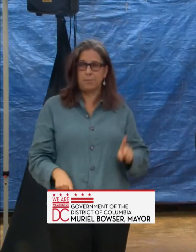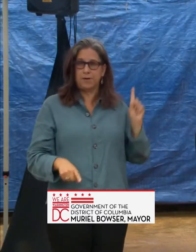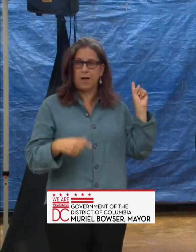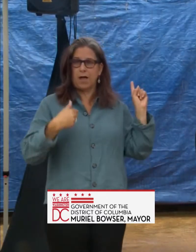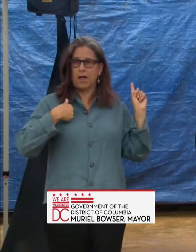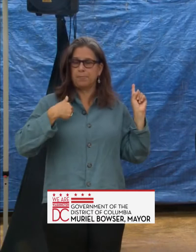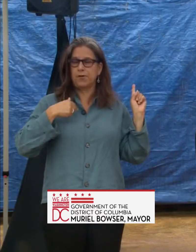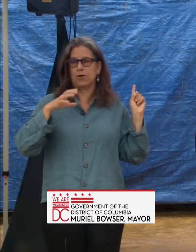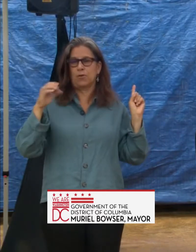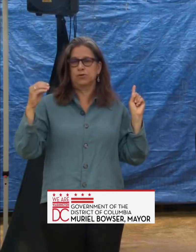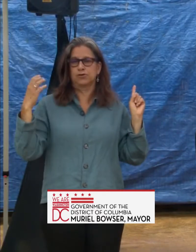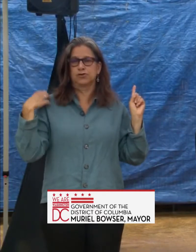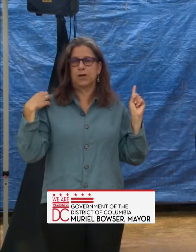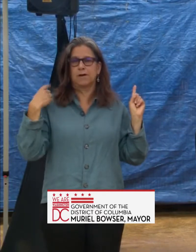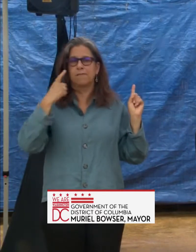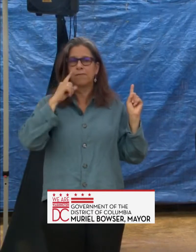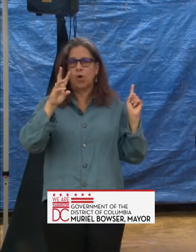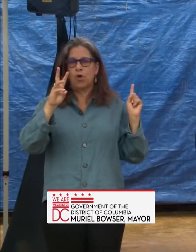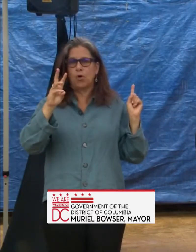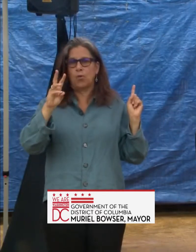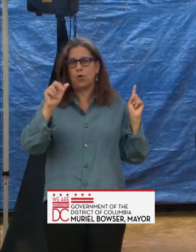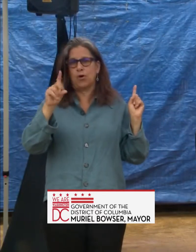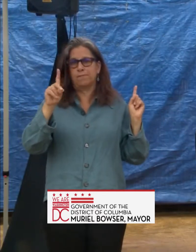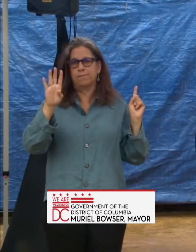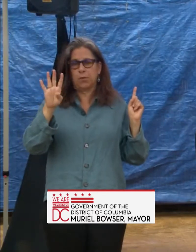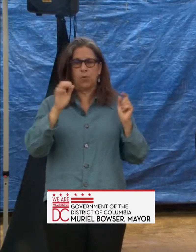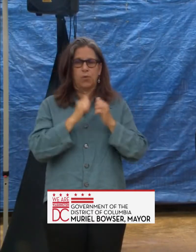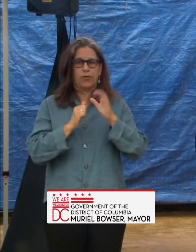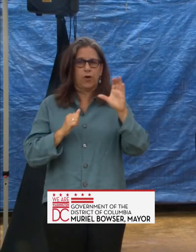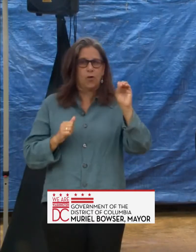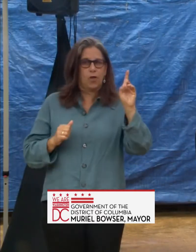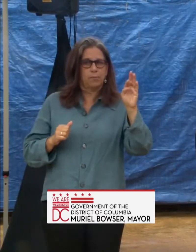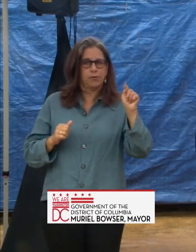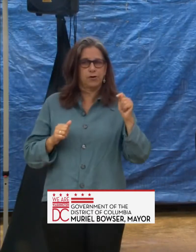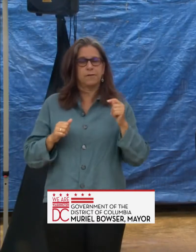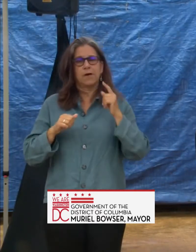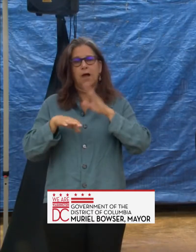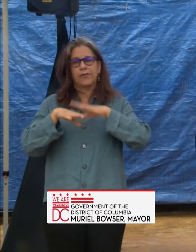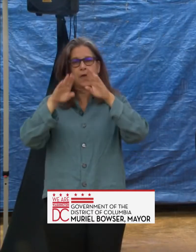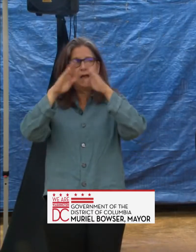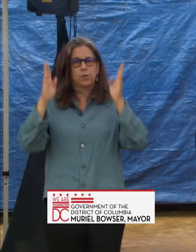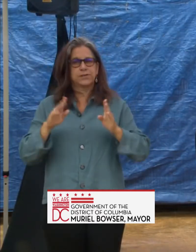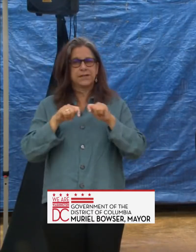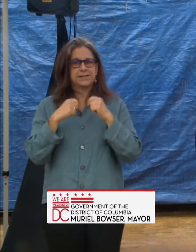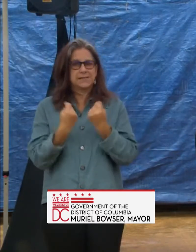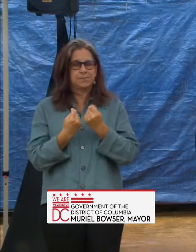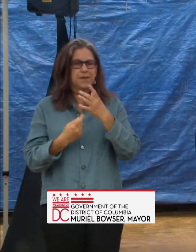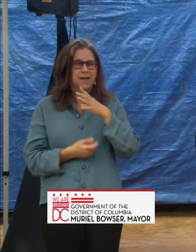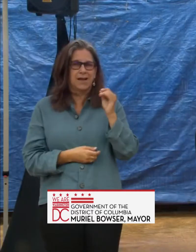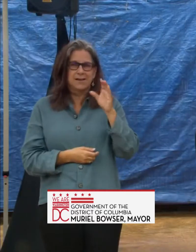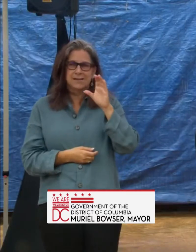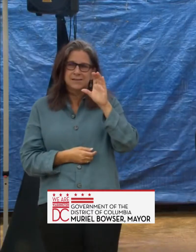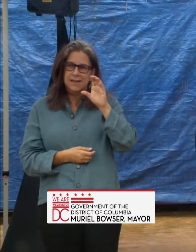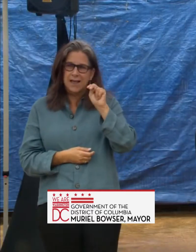SHORT-TERM ADVISORY TEAM AND CHAIR OF THE ANC ADVISORY COMMISSION OF 4D IN PETWORTH.